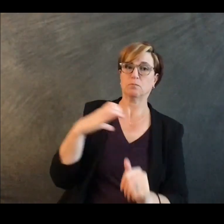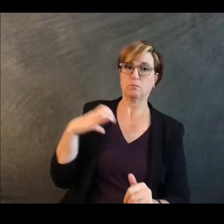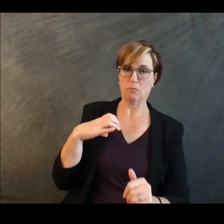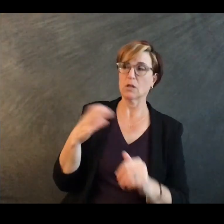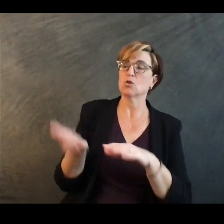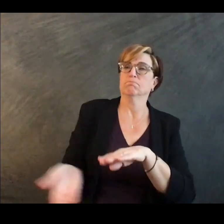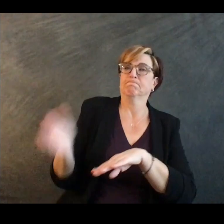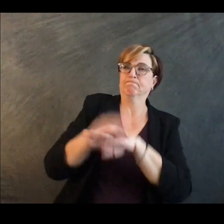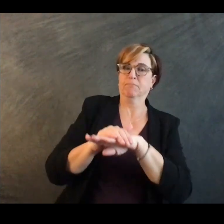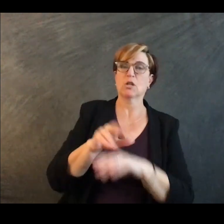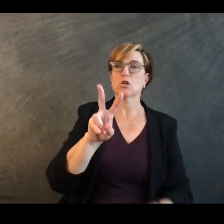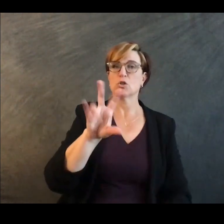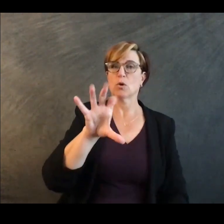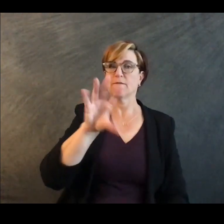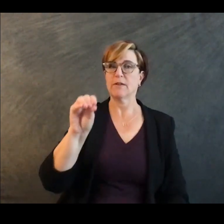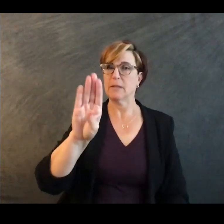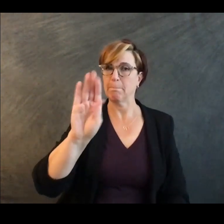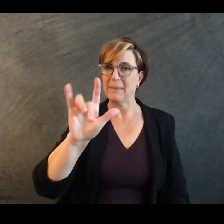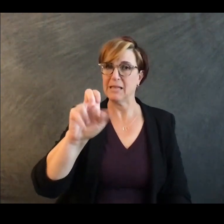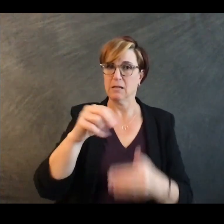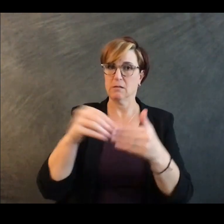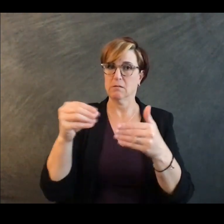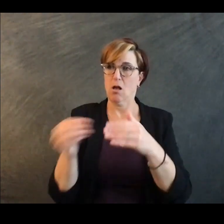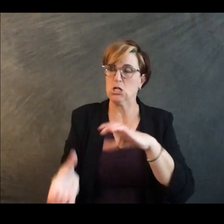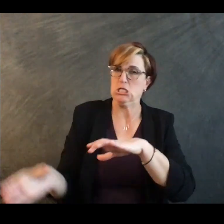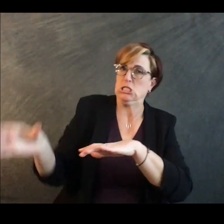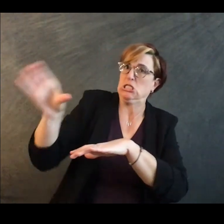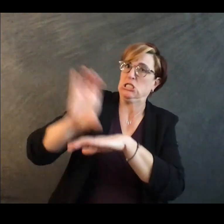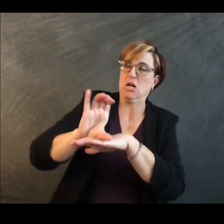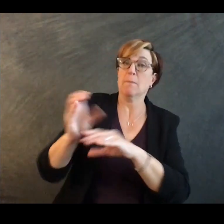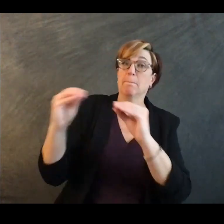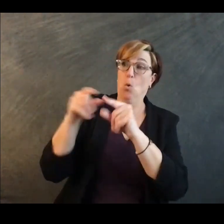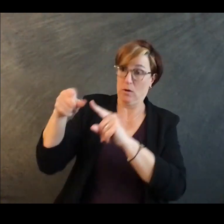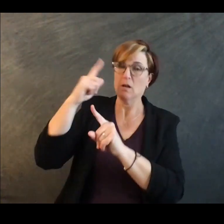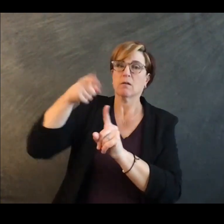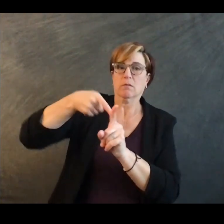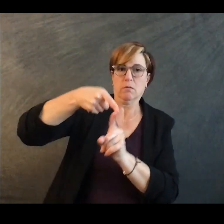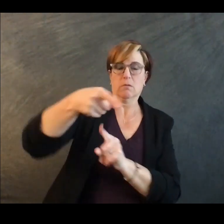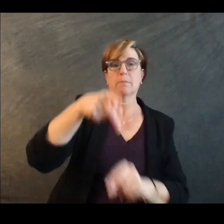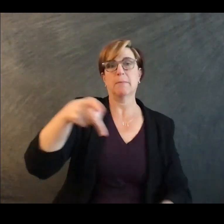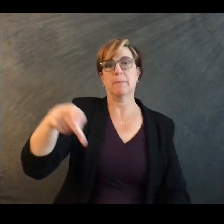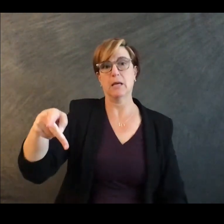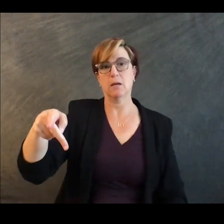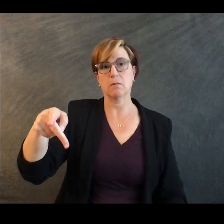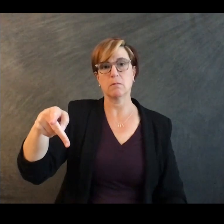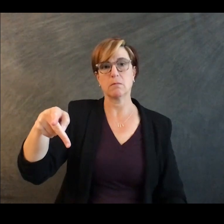the Paycheck protection which will help keep Americans employed to facilitate a